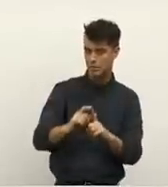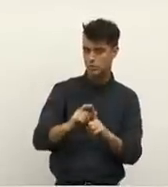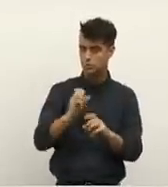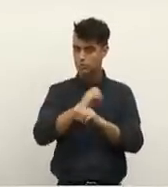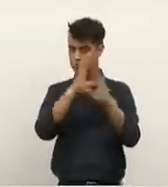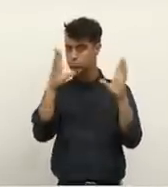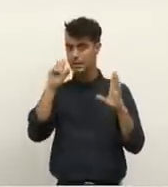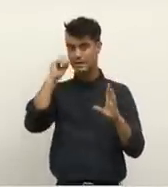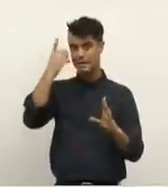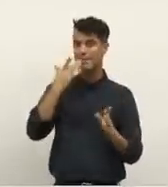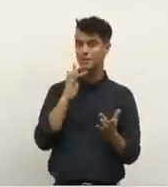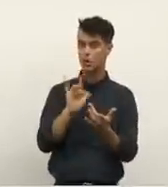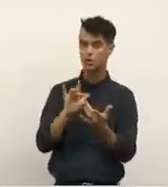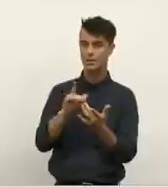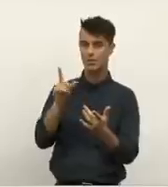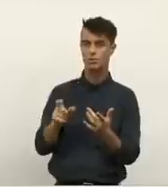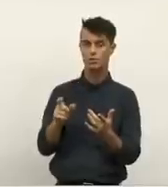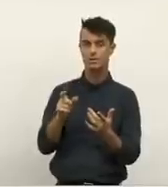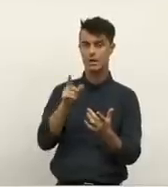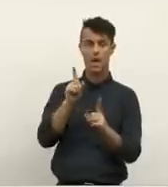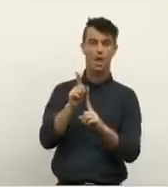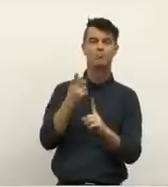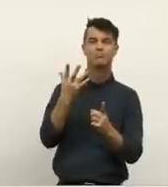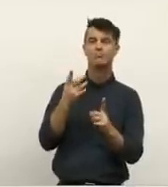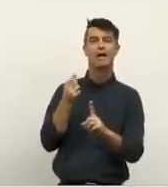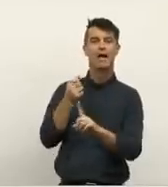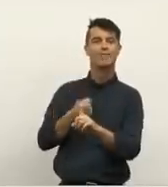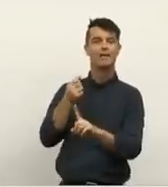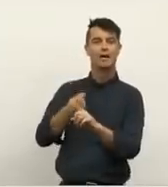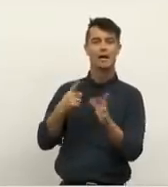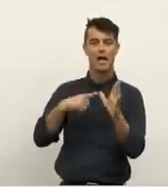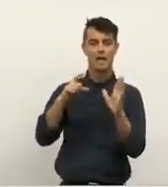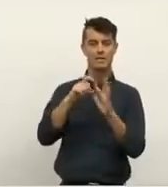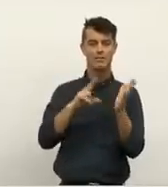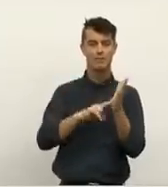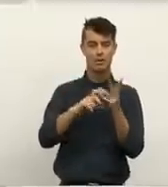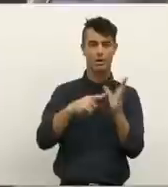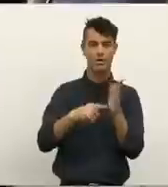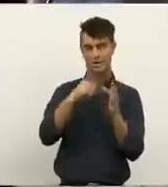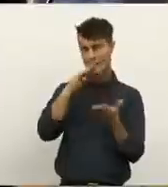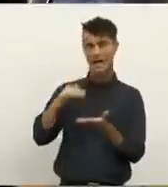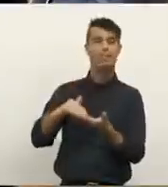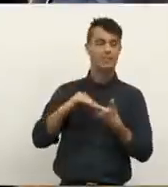I think again, then please contact someone independent like an advocate to help you navigate that.